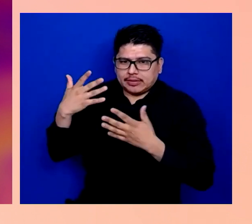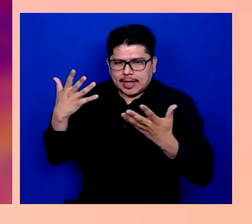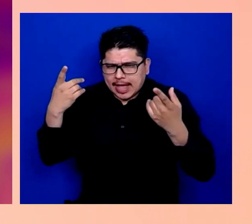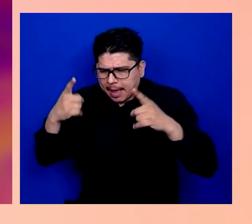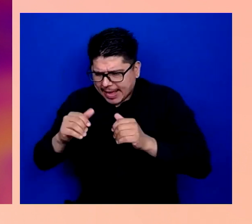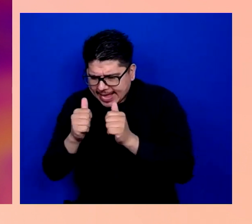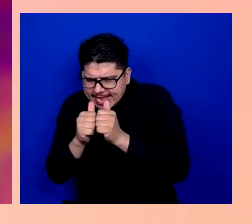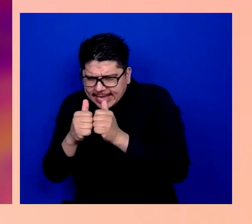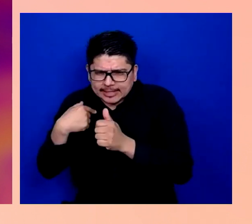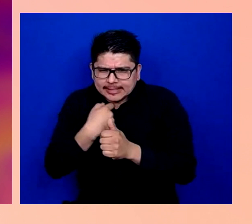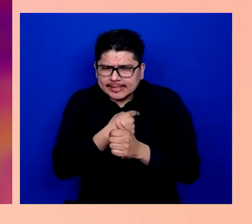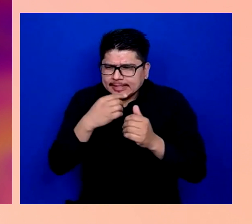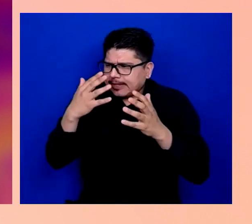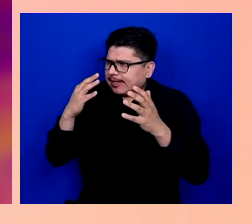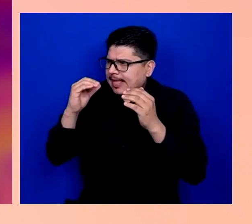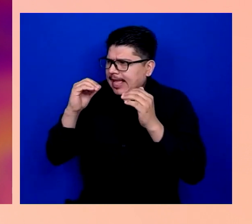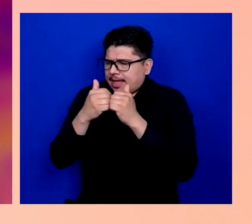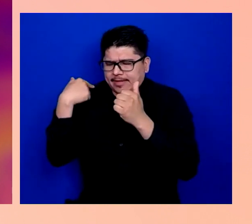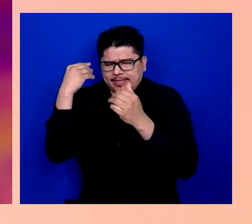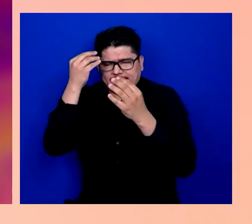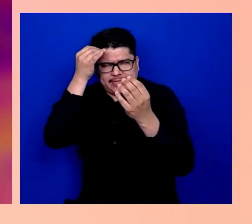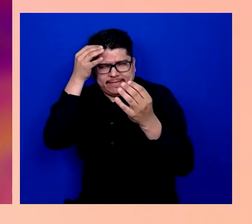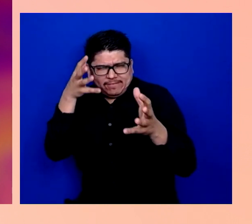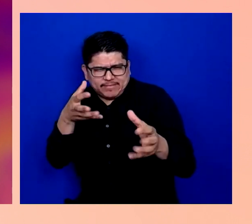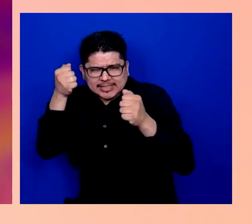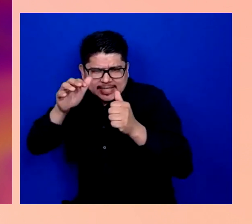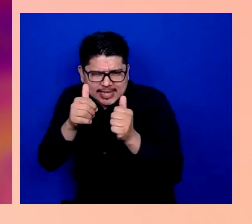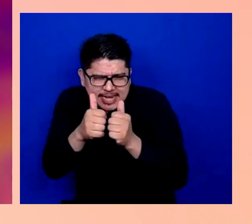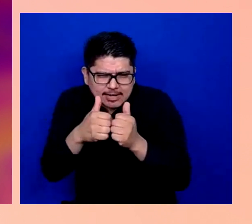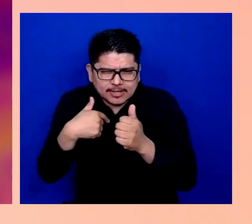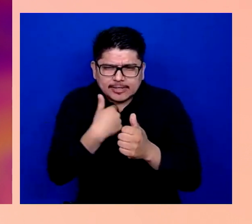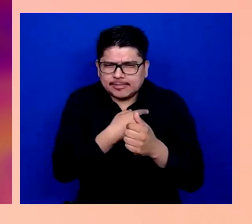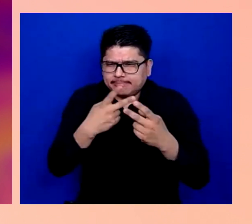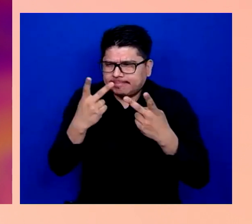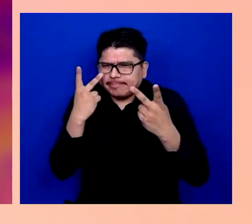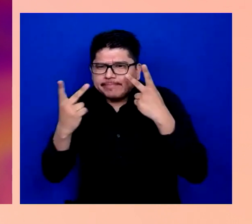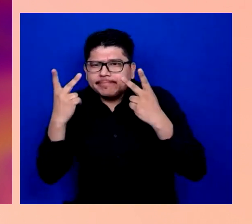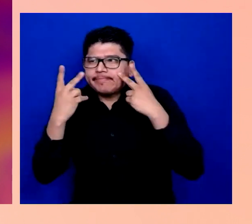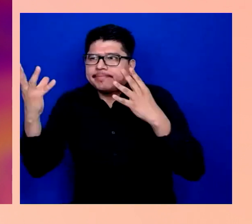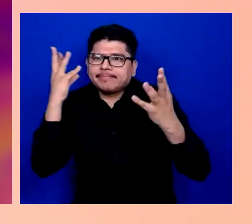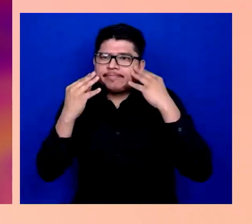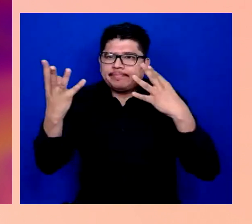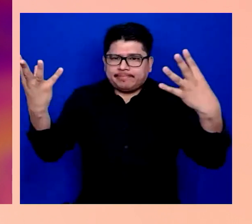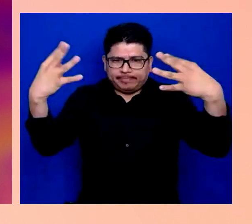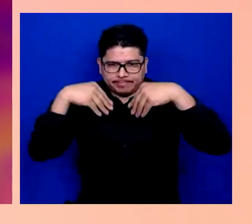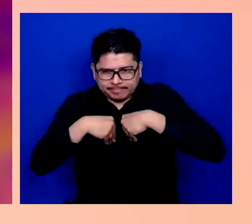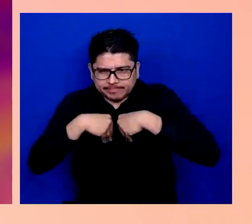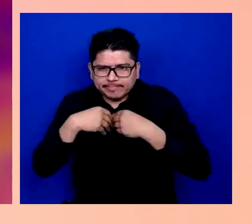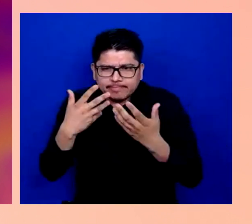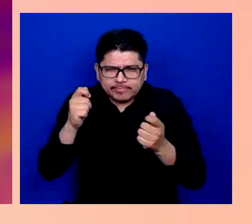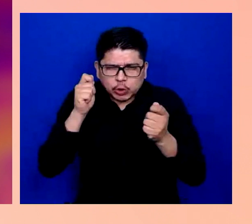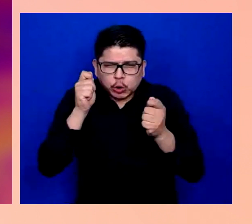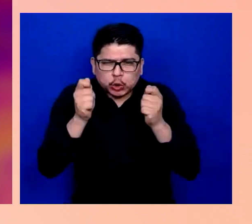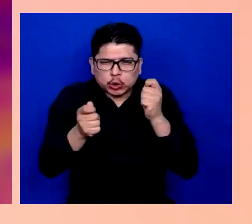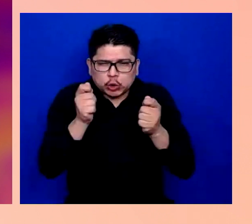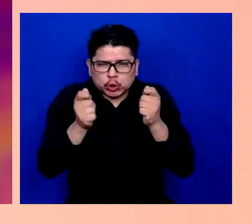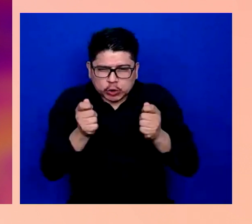we perceptually experience changes. One of the things that we're doing that I think has been really powerful